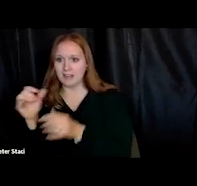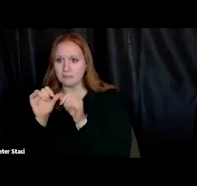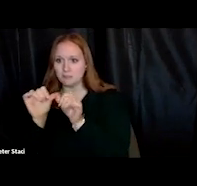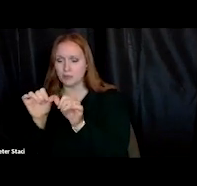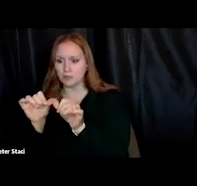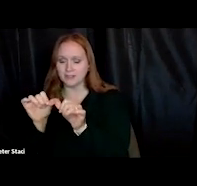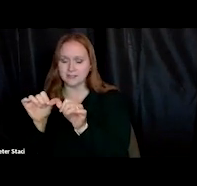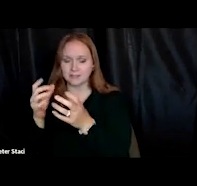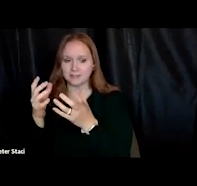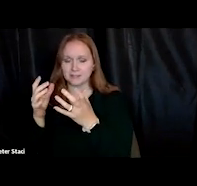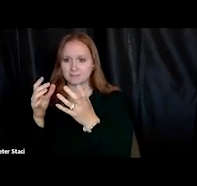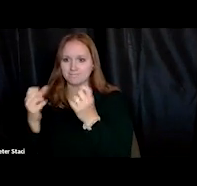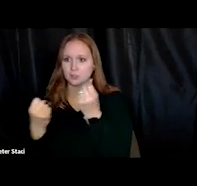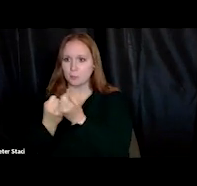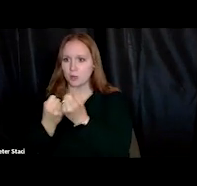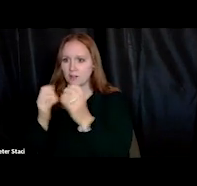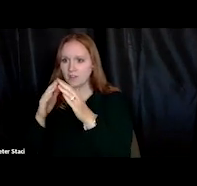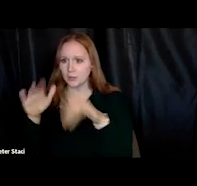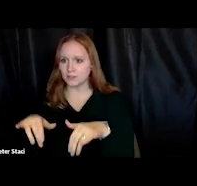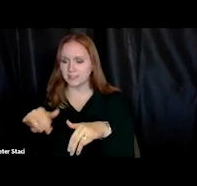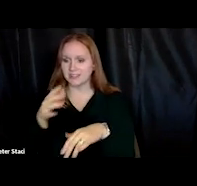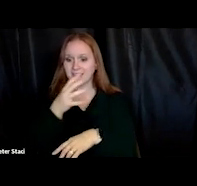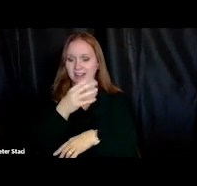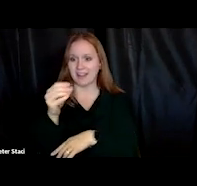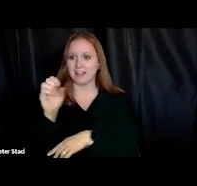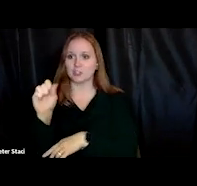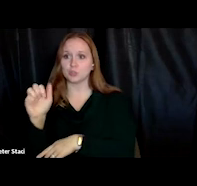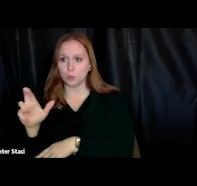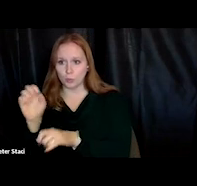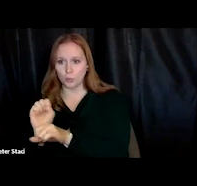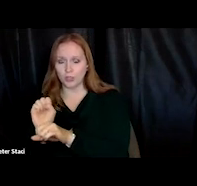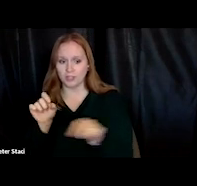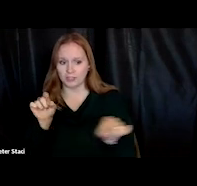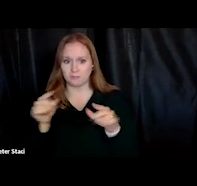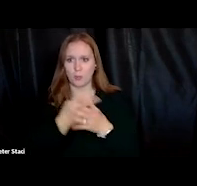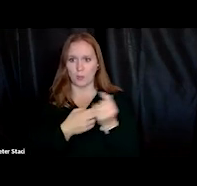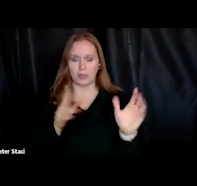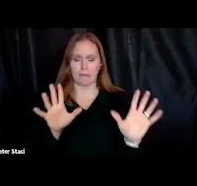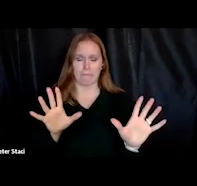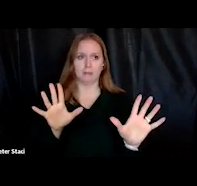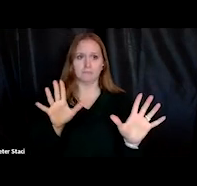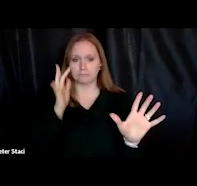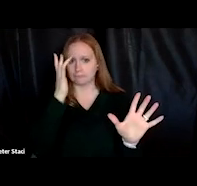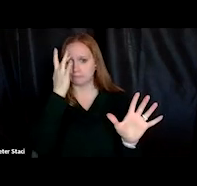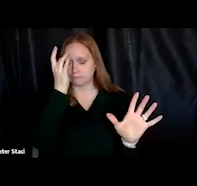and help keep them in their housing and do SOAR work on top of that. So in response to this specific funding opportunity,